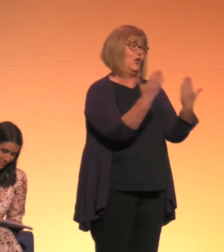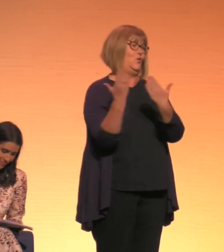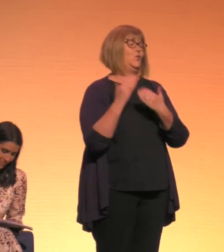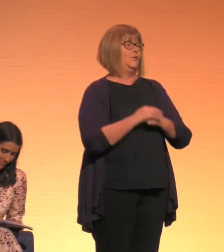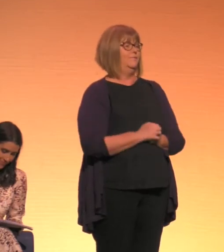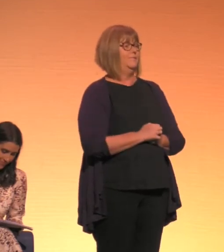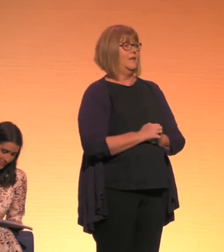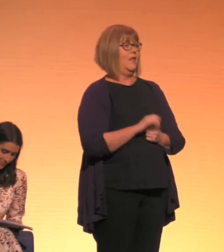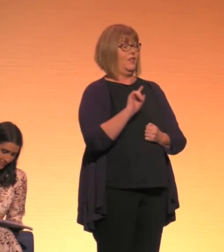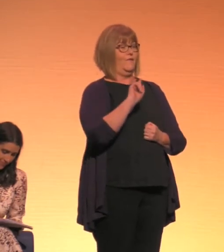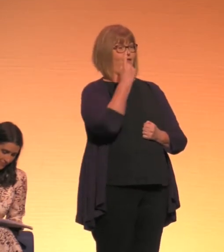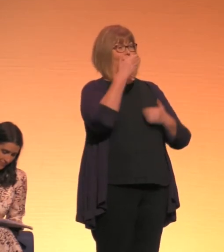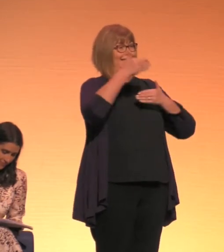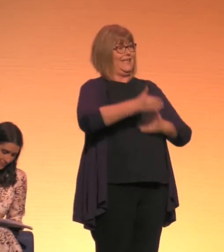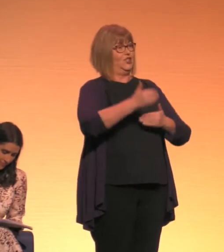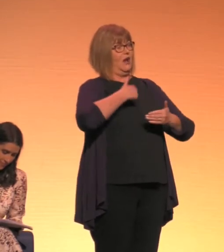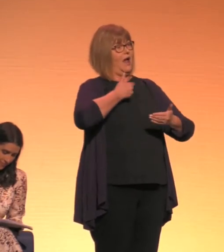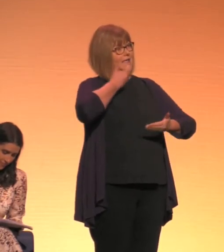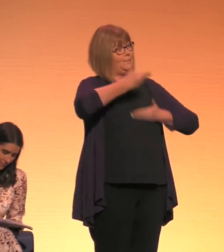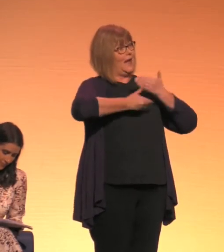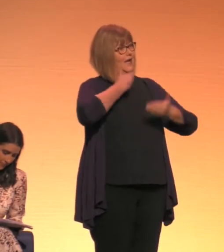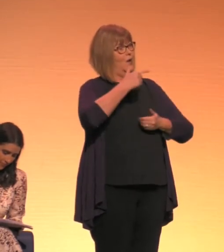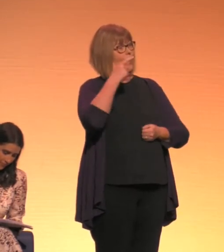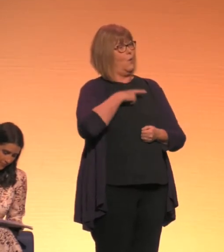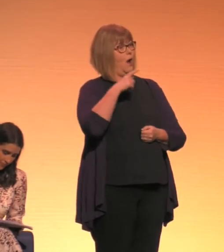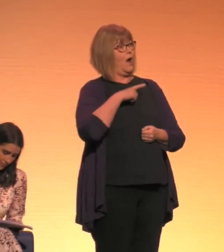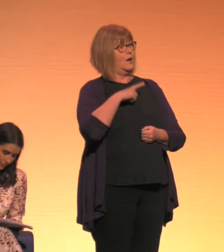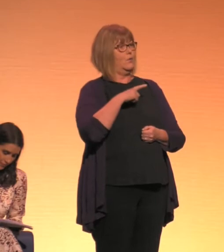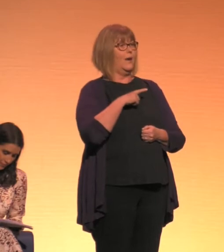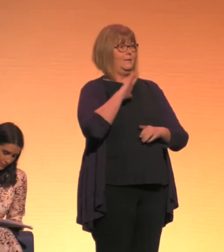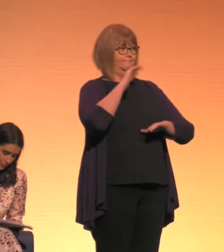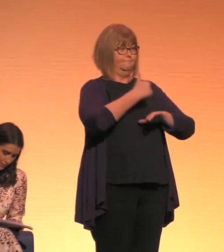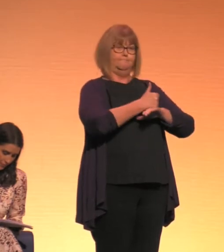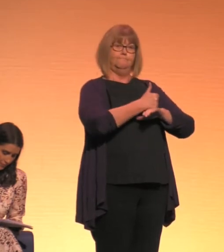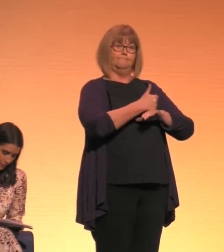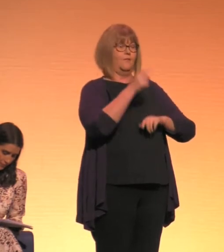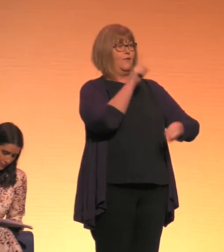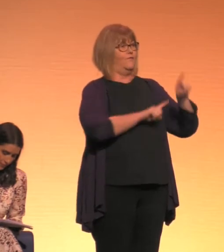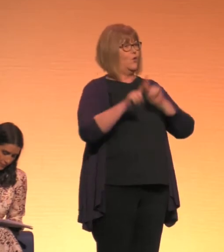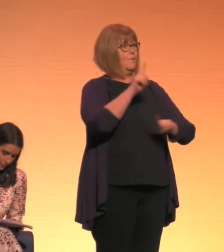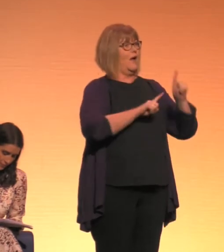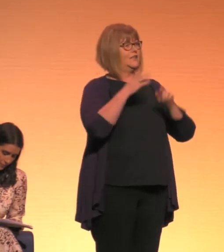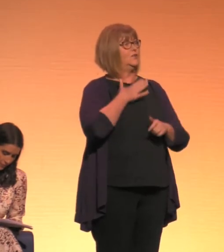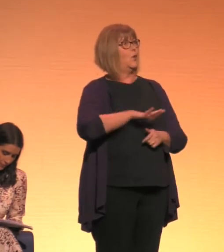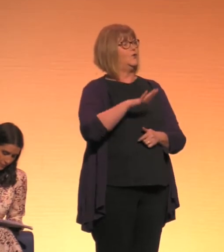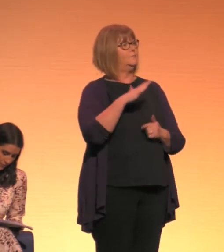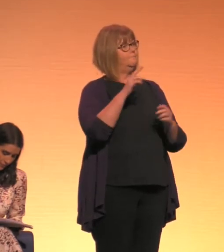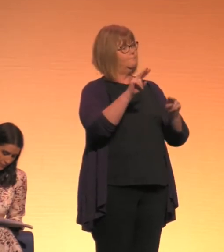In the first session, I explained why we convened this forum, and I just want to reflect back on that because some